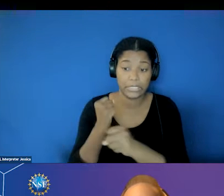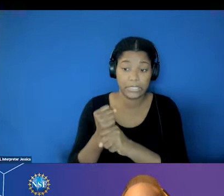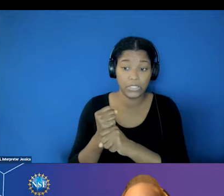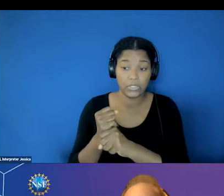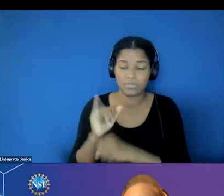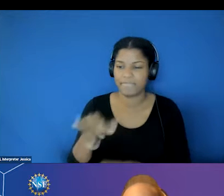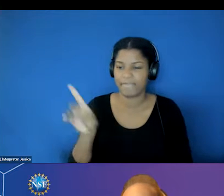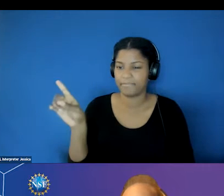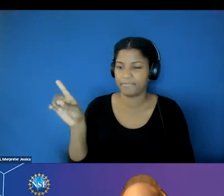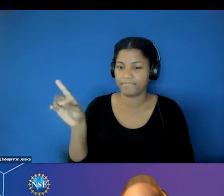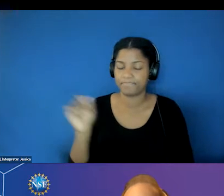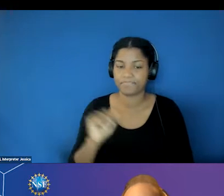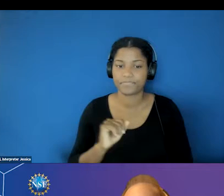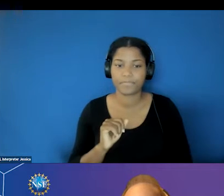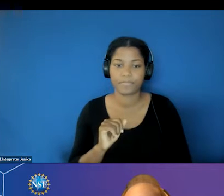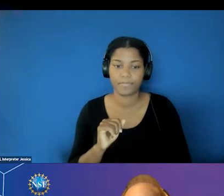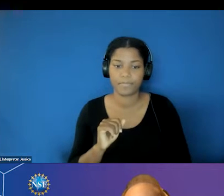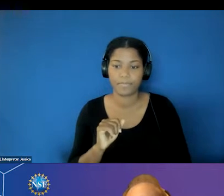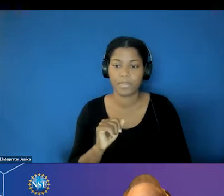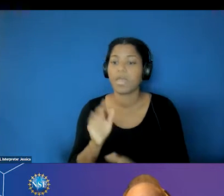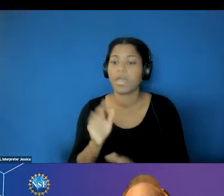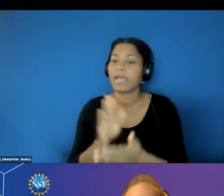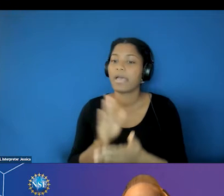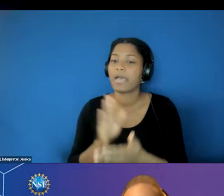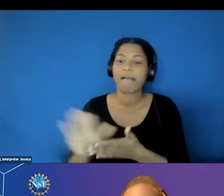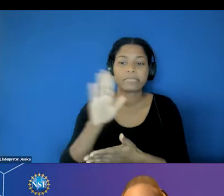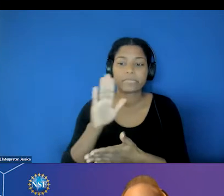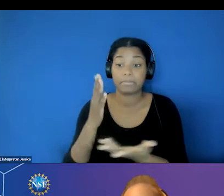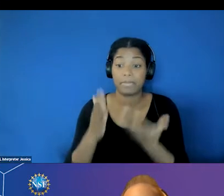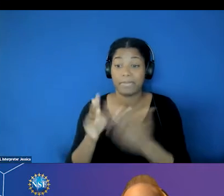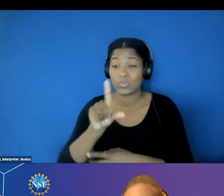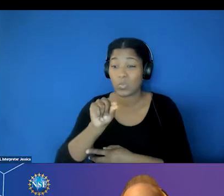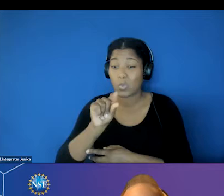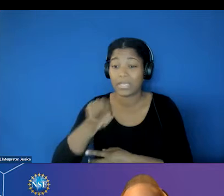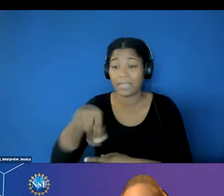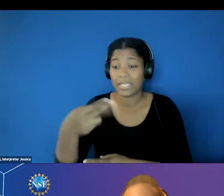institutions that will award 20 PhDs, or more in the previous 20,